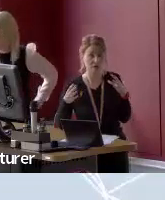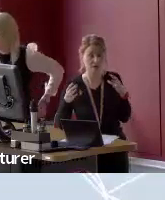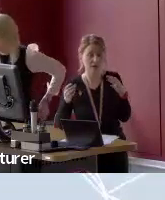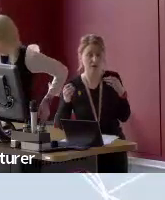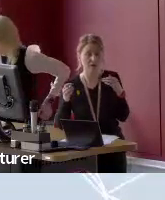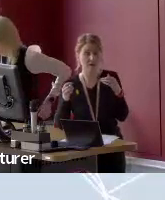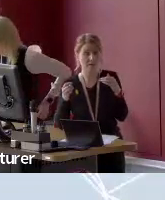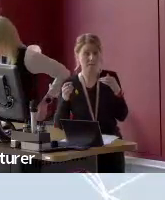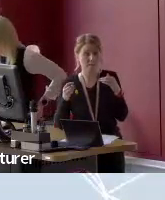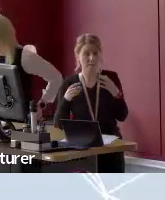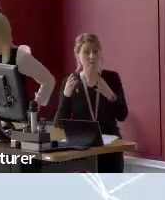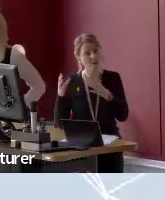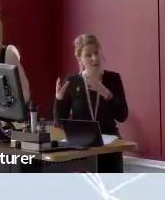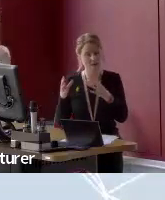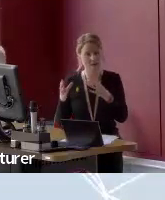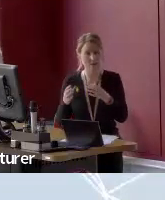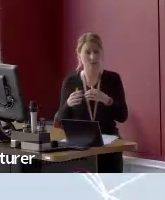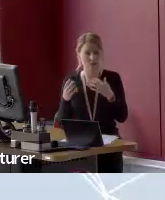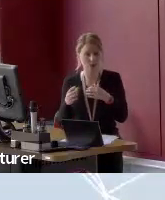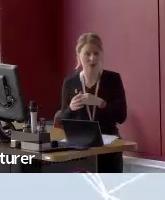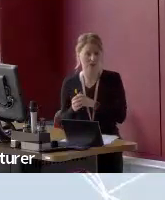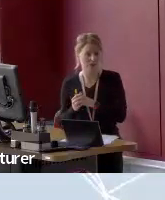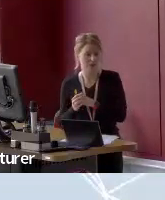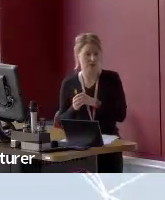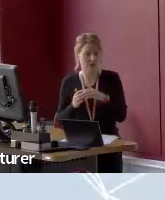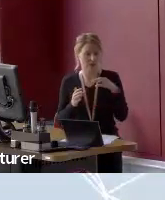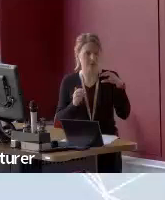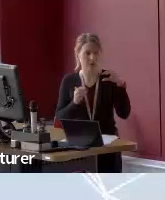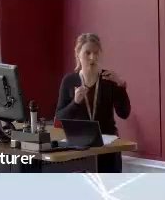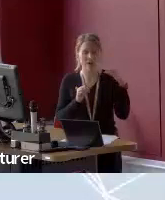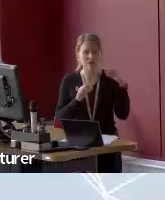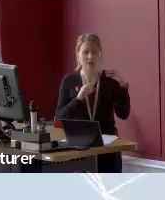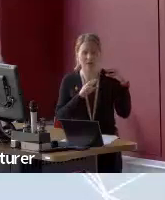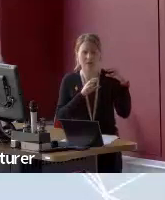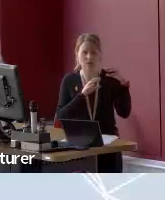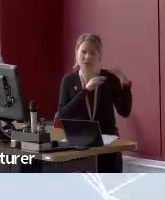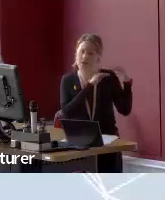they would consider. A similar approach to sharing their research findings but not everybody would